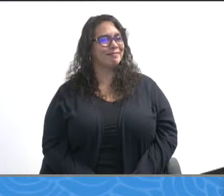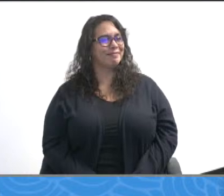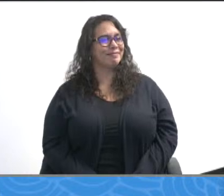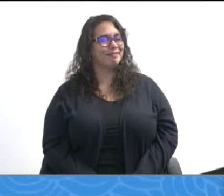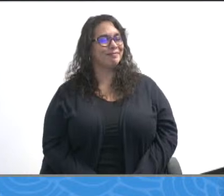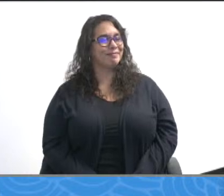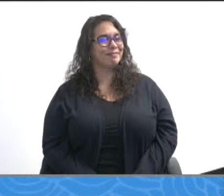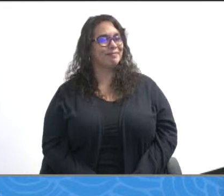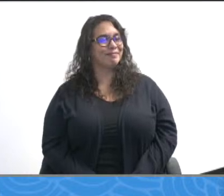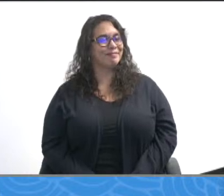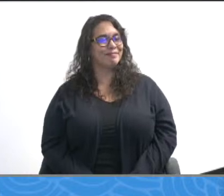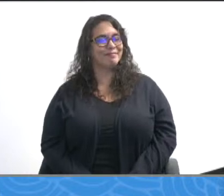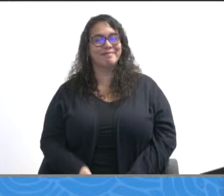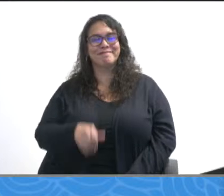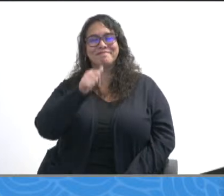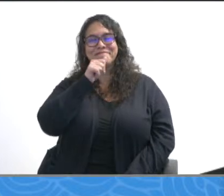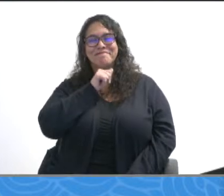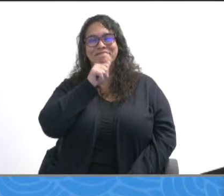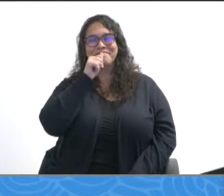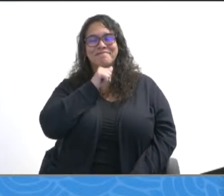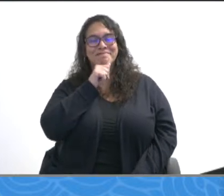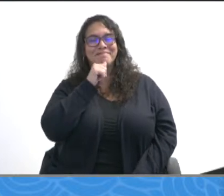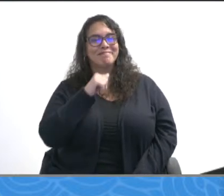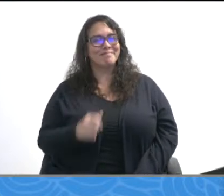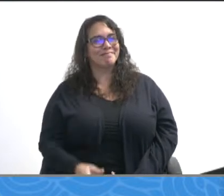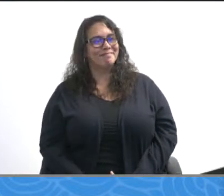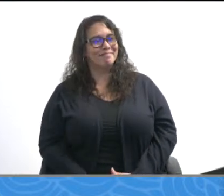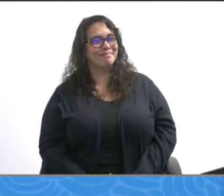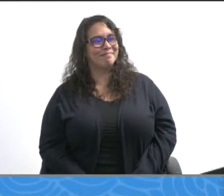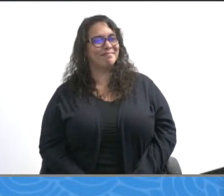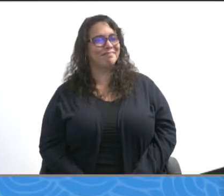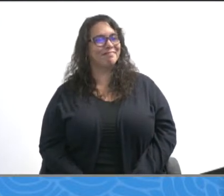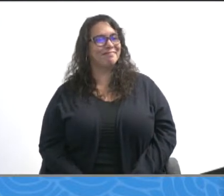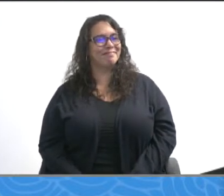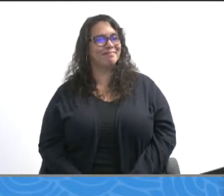Thank you for bearing with me. So if I go into my slideshow,